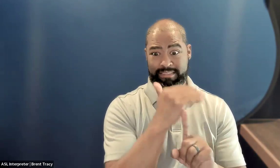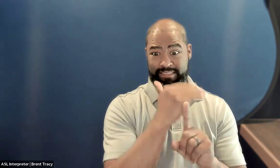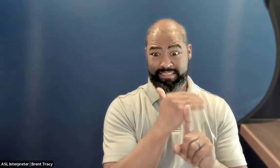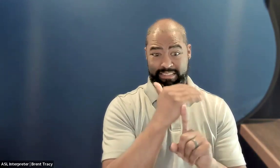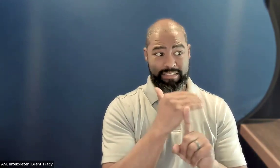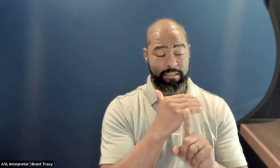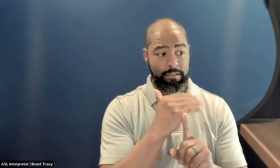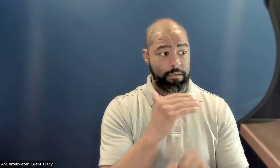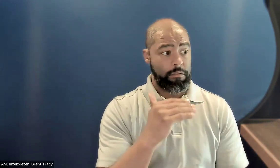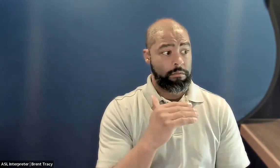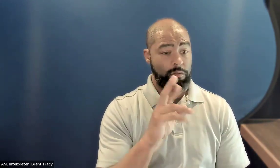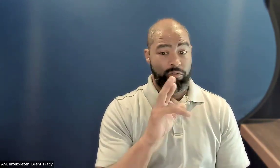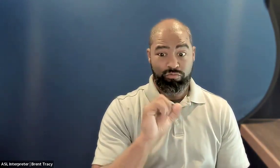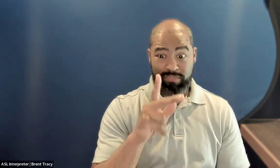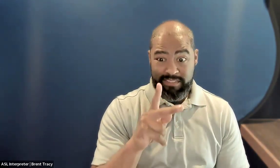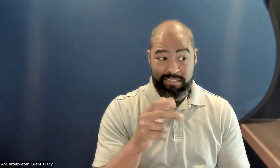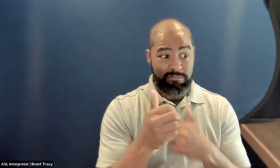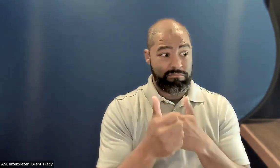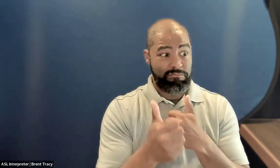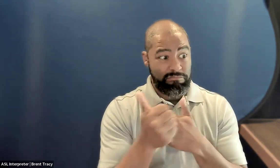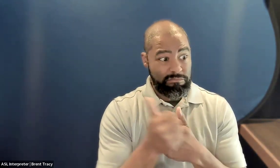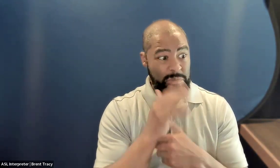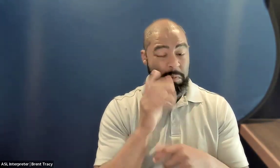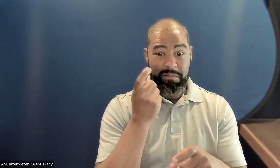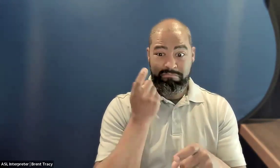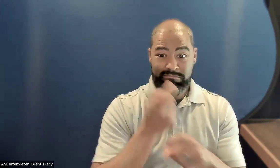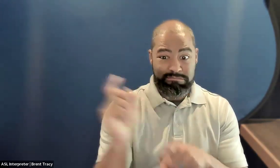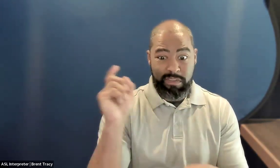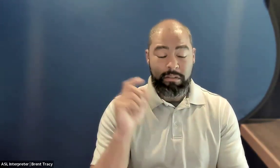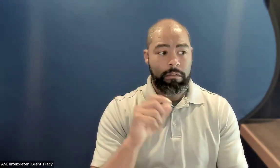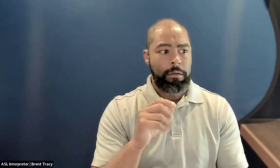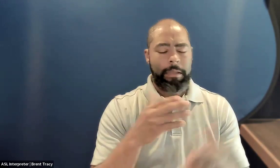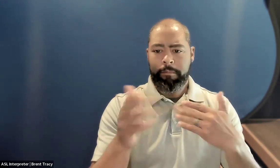adaptation, climate change, flooding, extreme heat, etcetera.